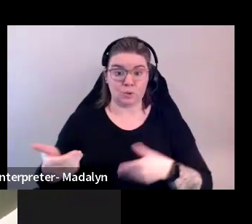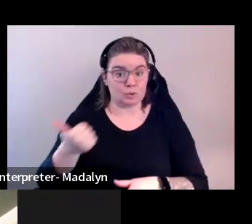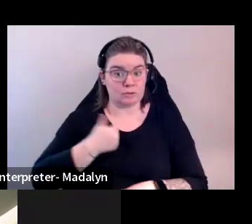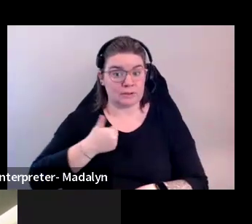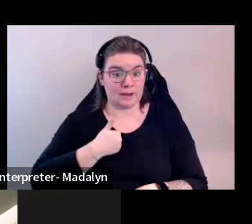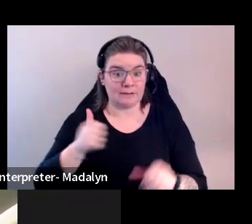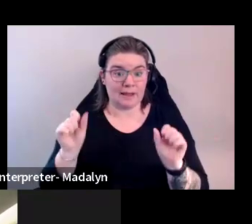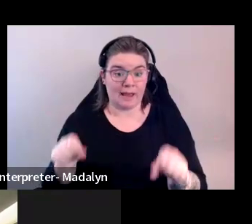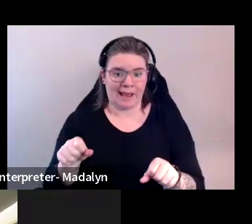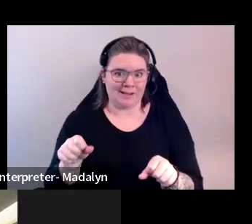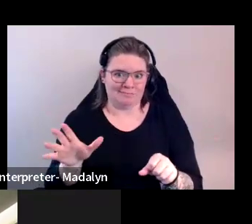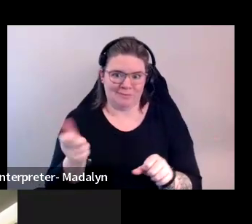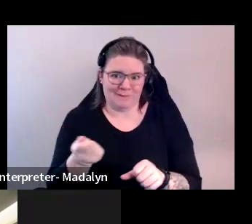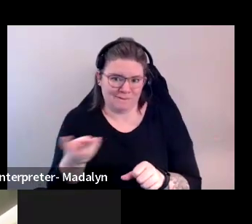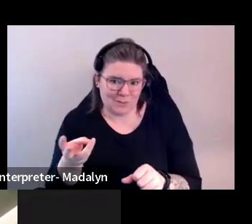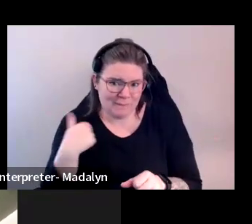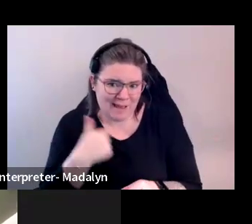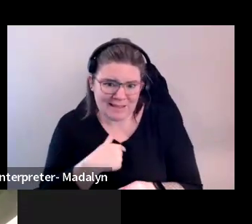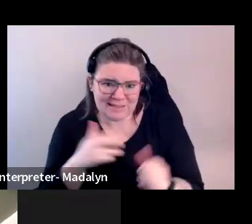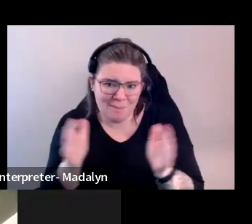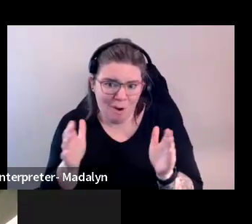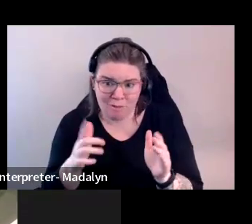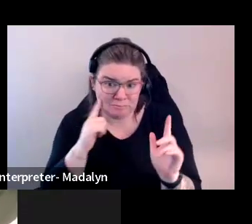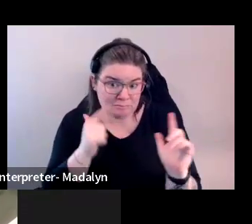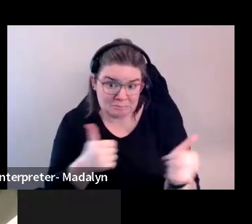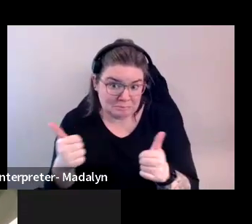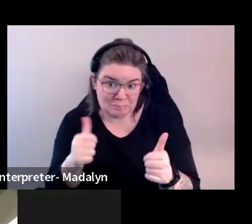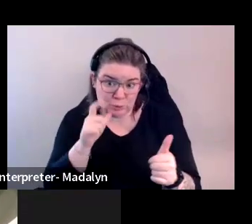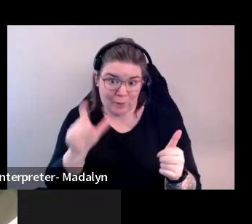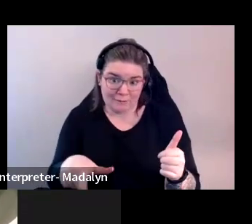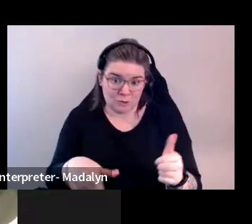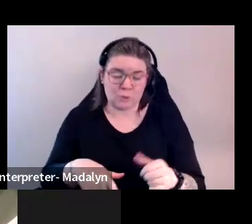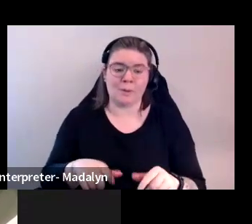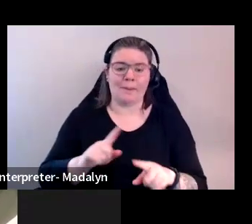Don Dew: since there's not very many people or or not, it's up to you, but it'll be good to